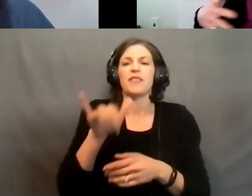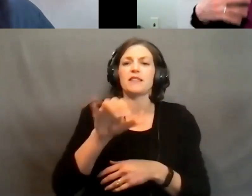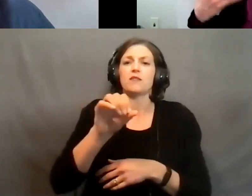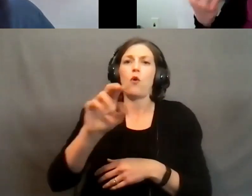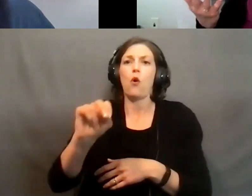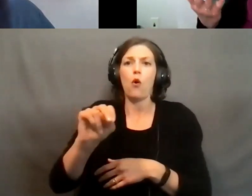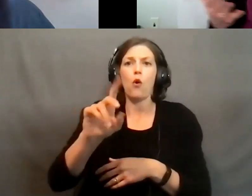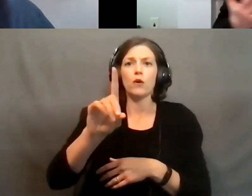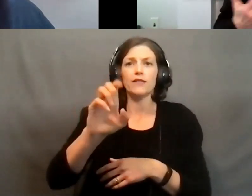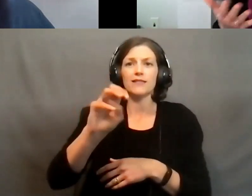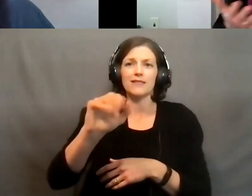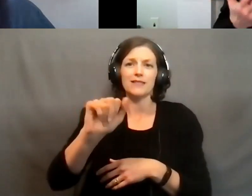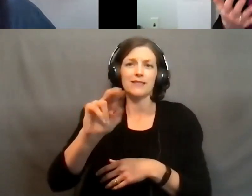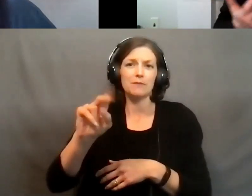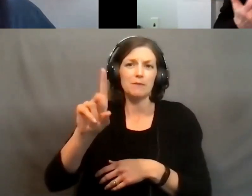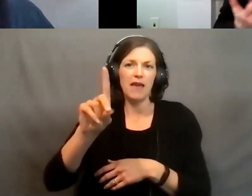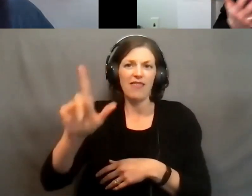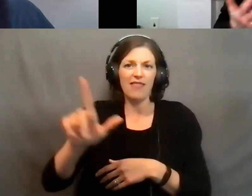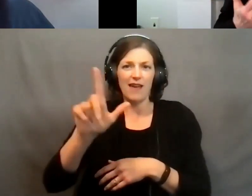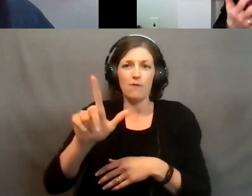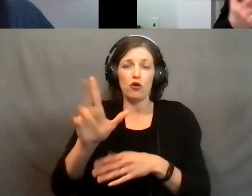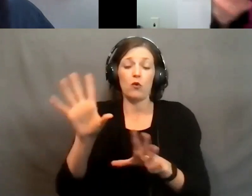within 36 hours after 13:02:52 that session